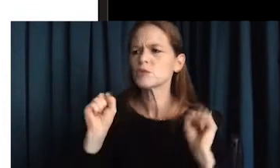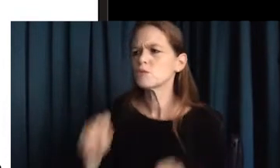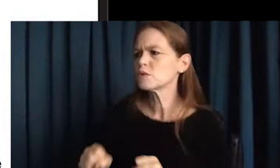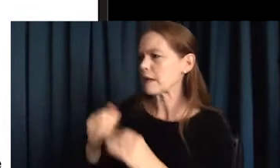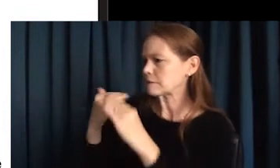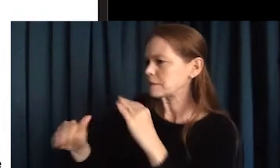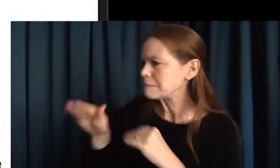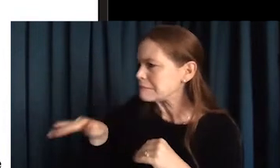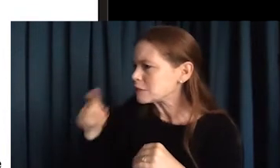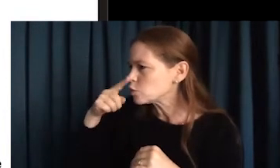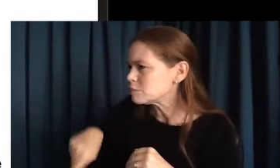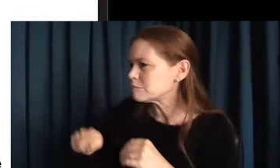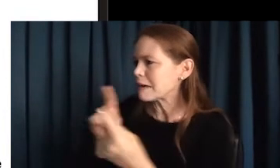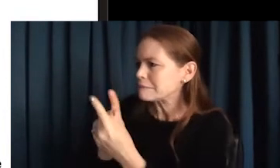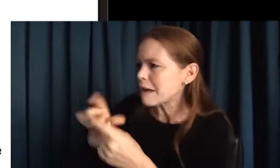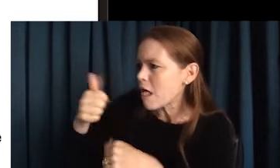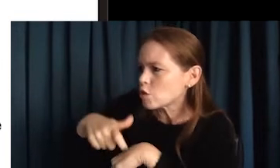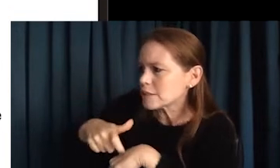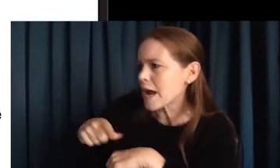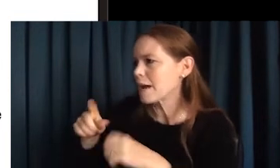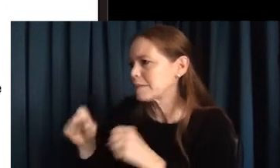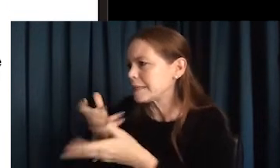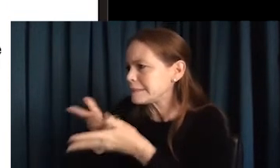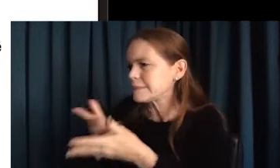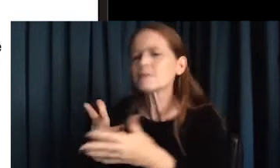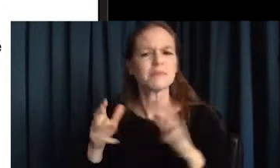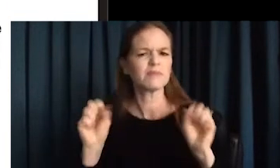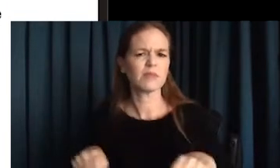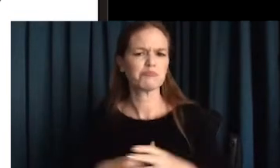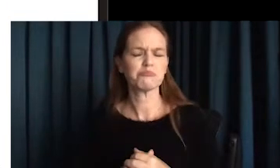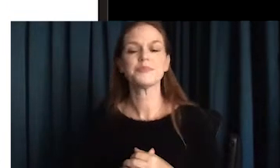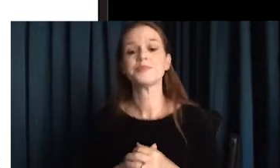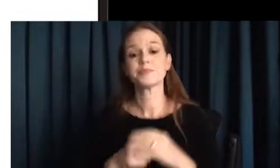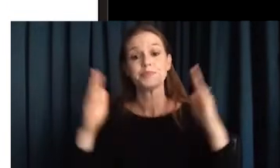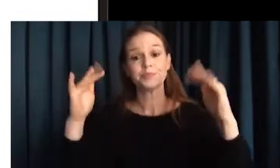as well if you need to discuss something important with them. Also on the syllabus, you will find